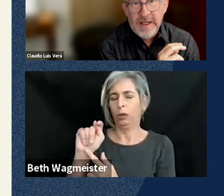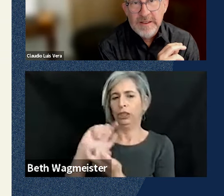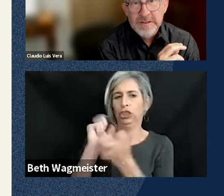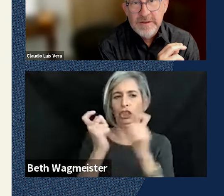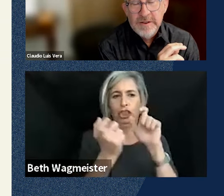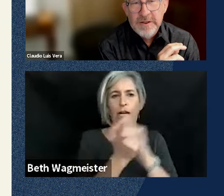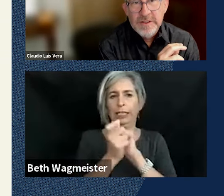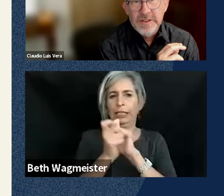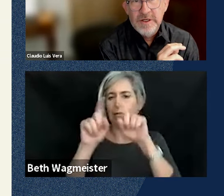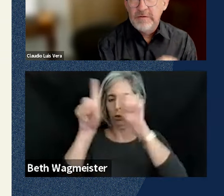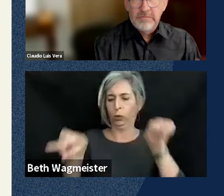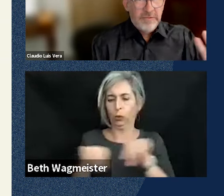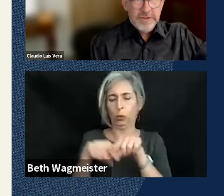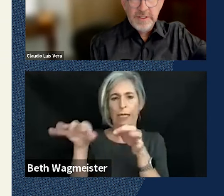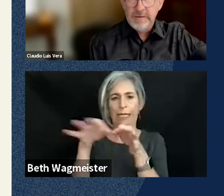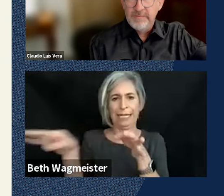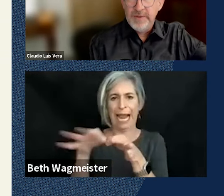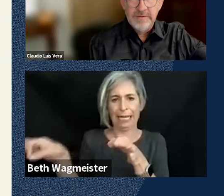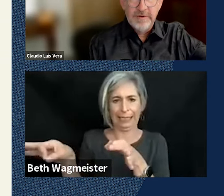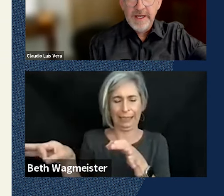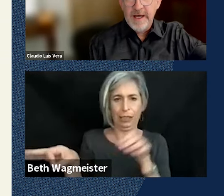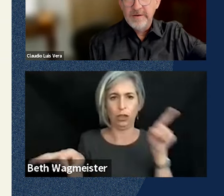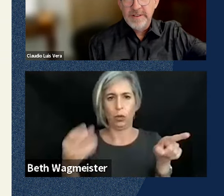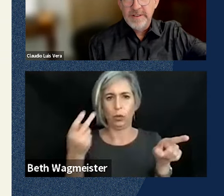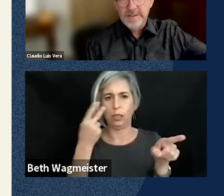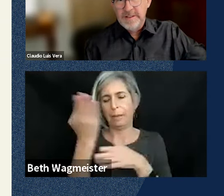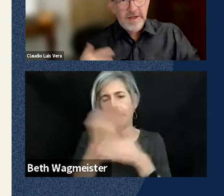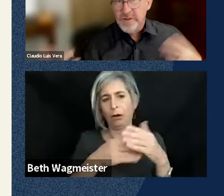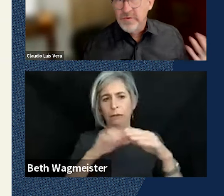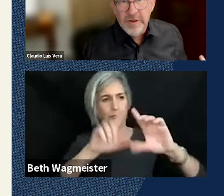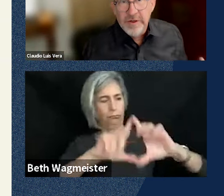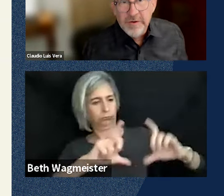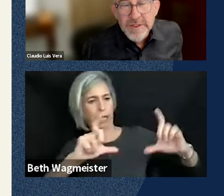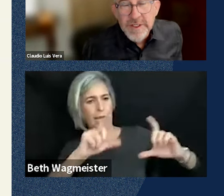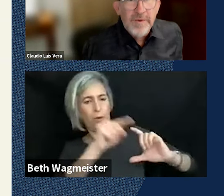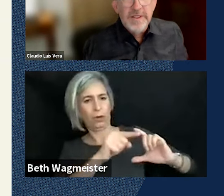screen text. So you see a piece of a layout. This is I used to work at a cruise company.